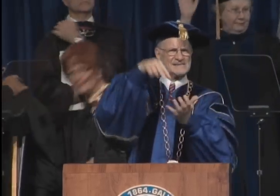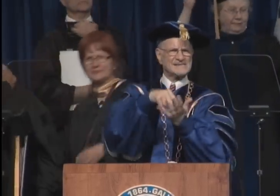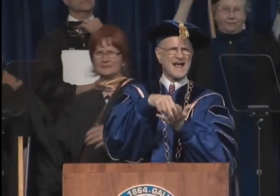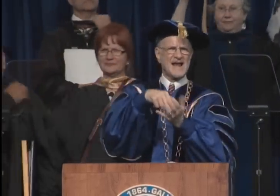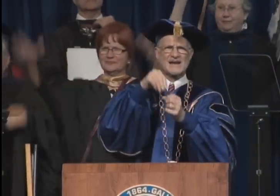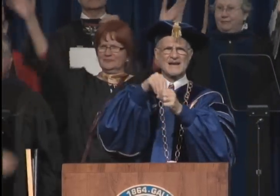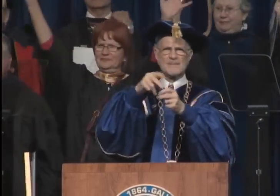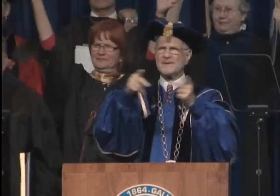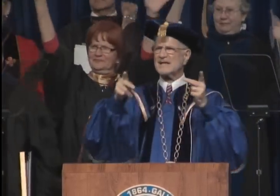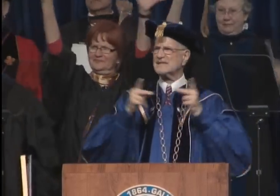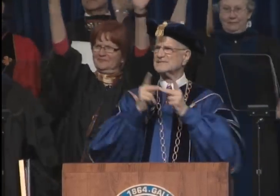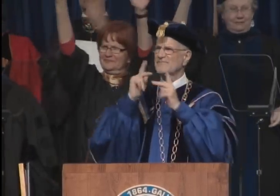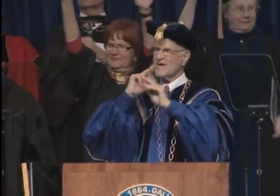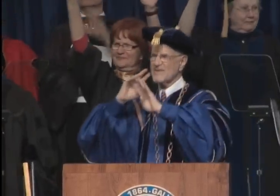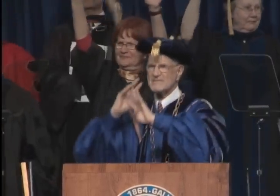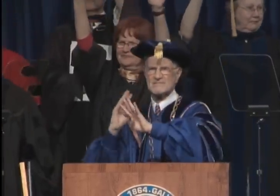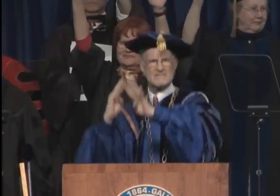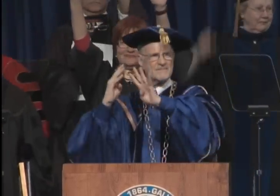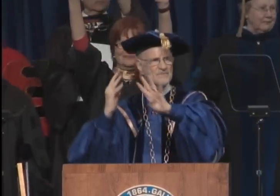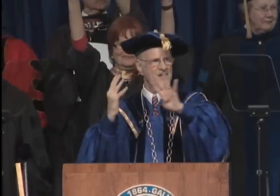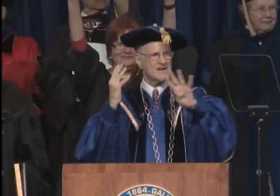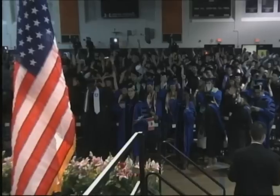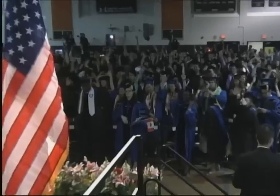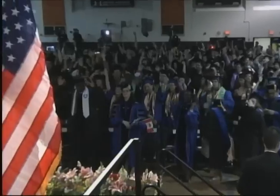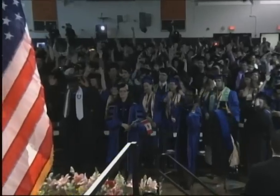And please remain standing in place for the recessional.